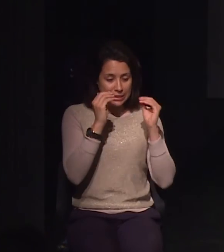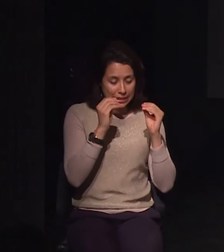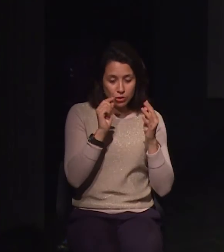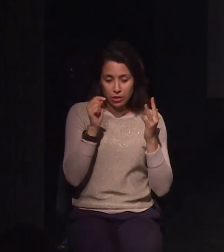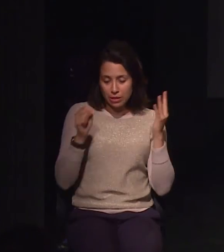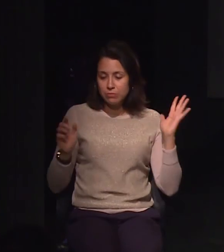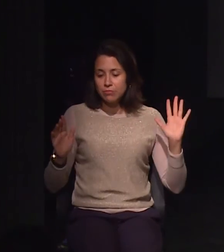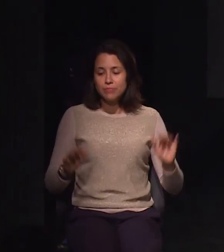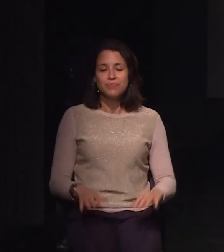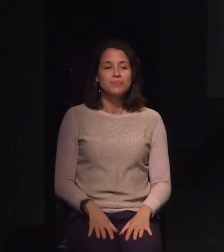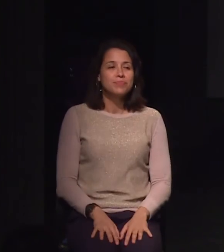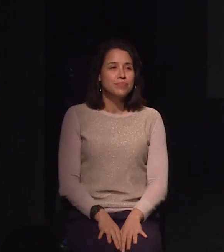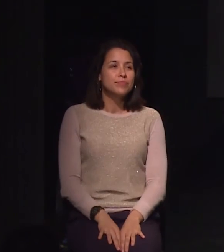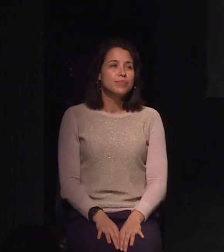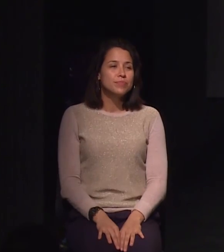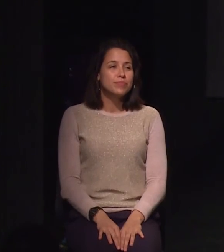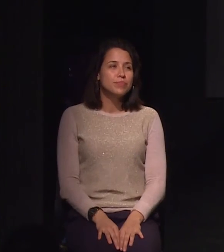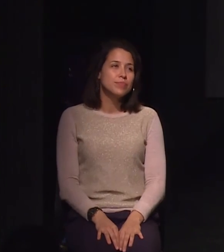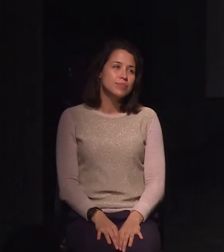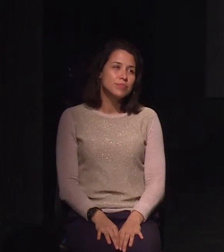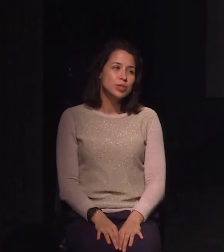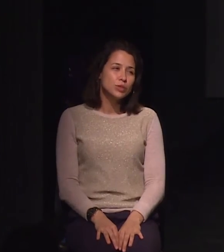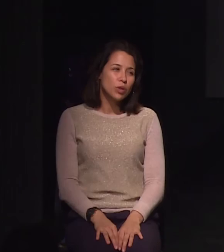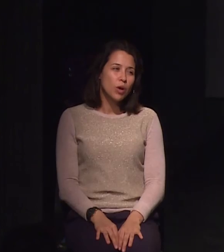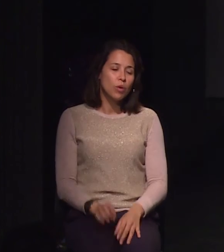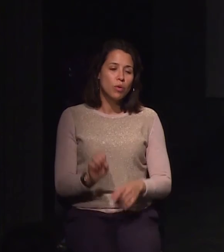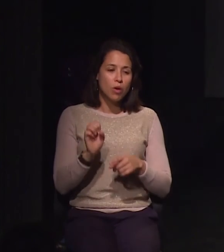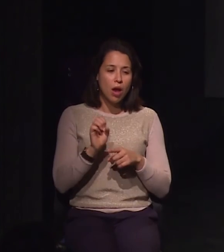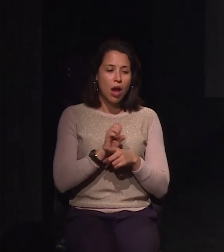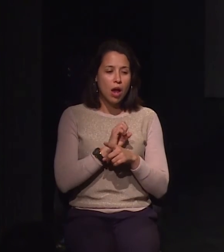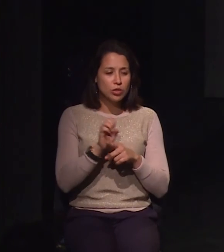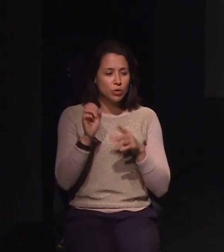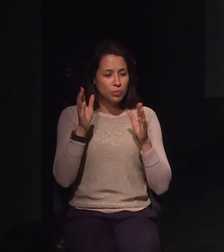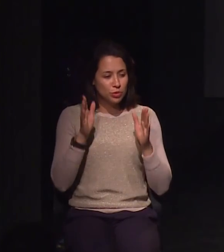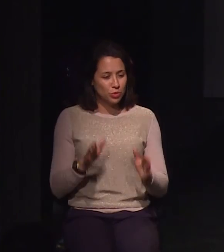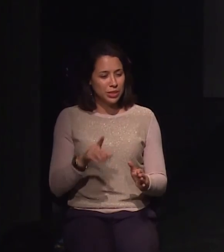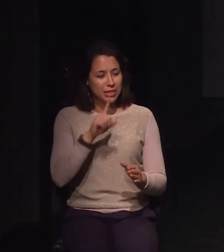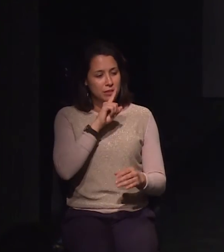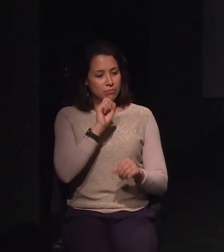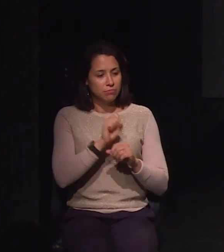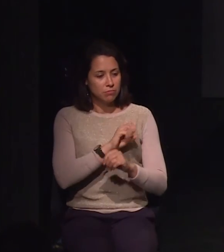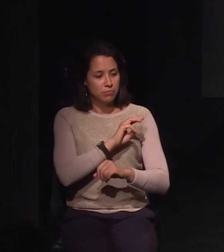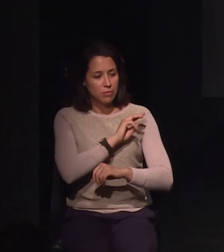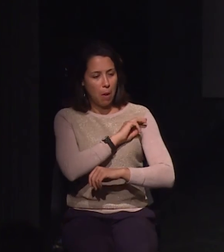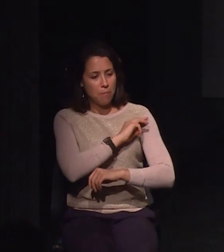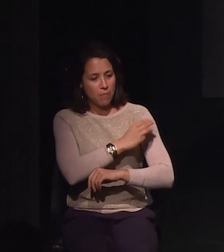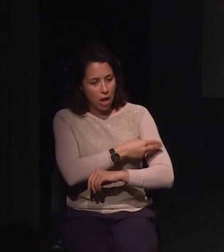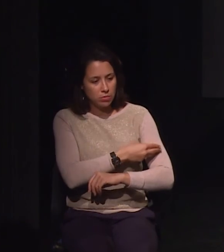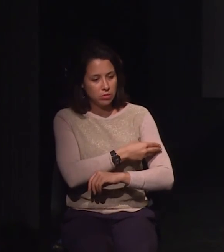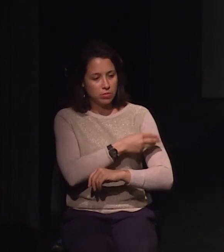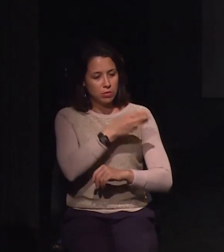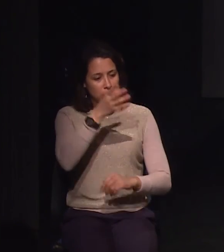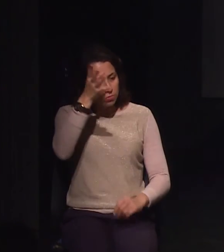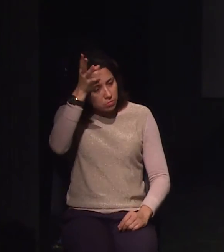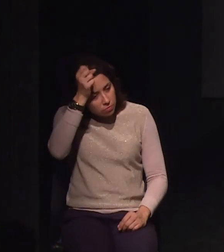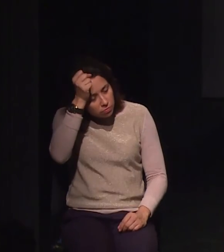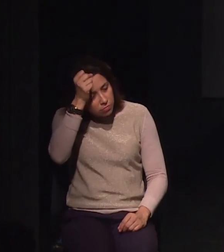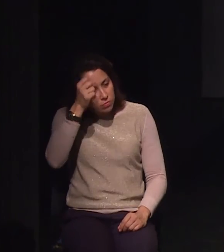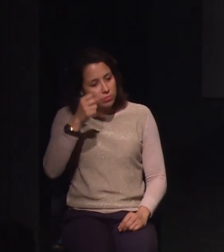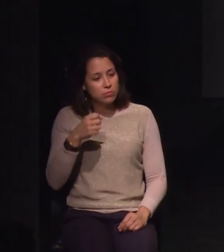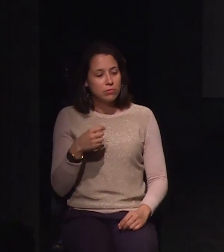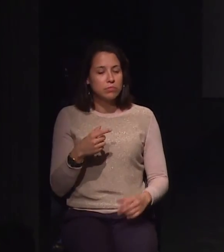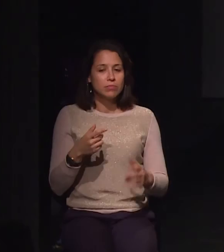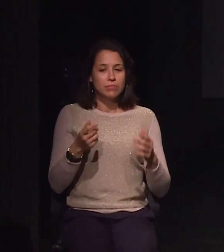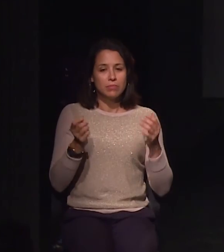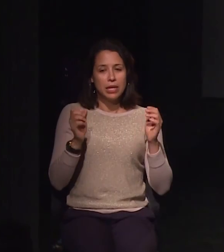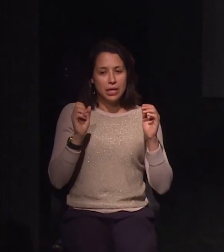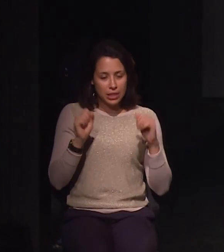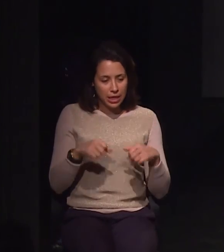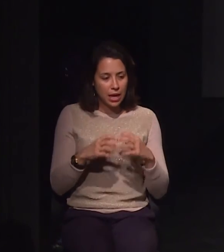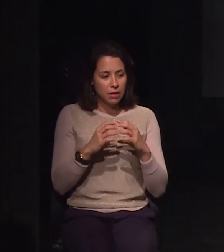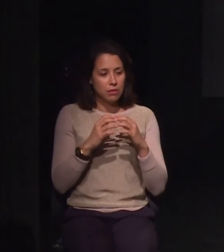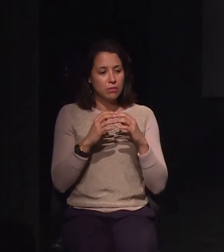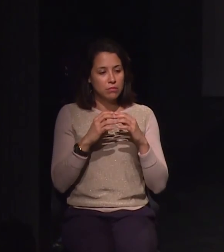So it strikes me that entrepreneurship is a muscle, and it can atrophy, and in a society